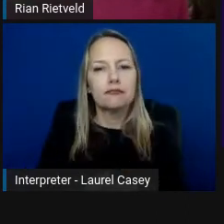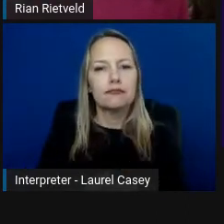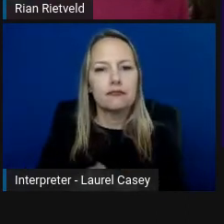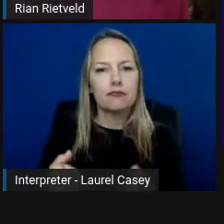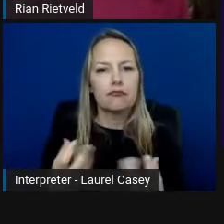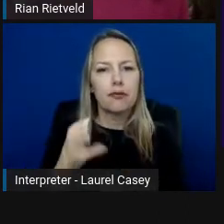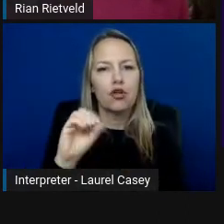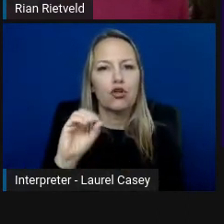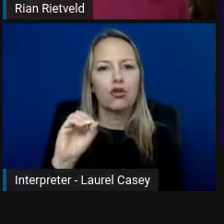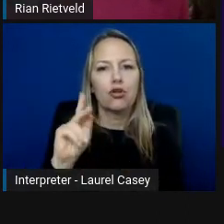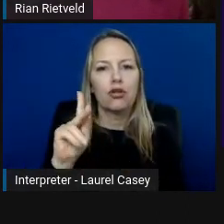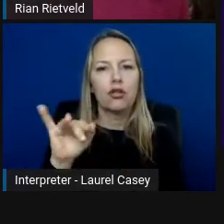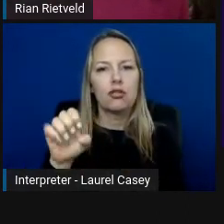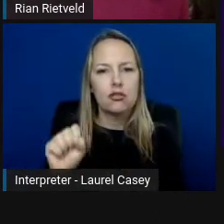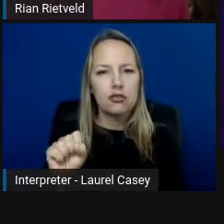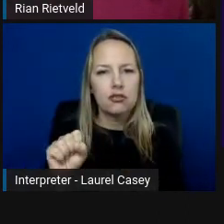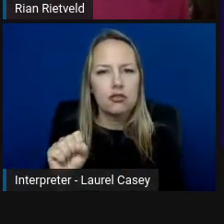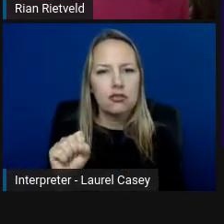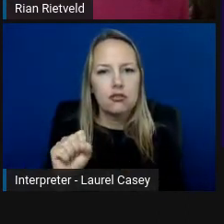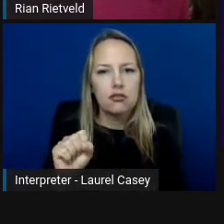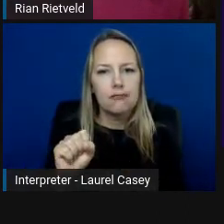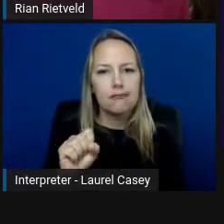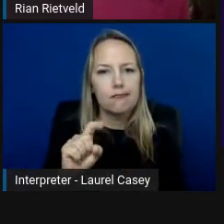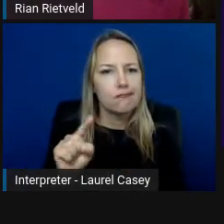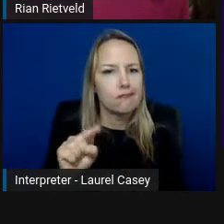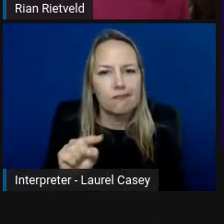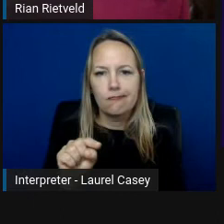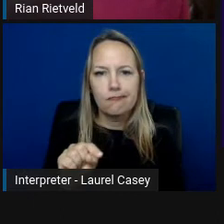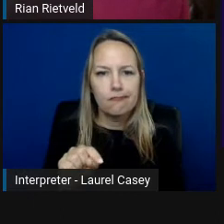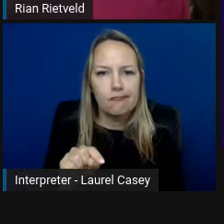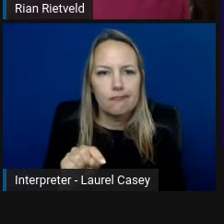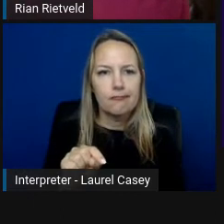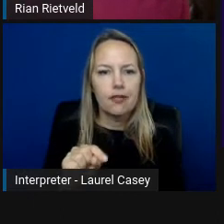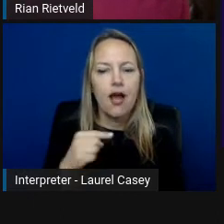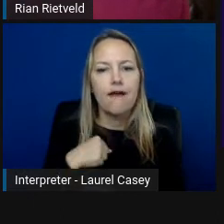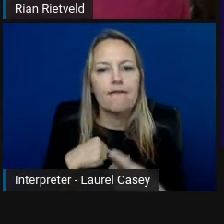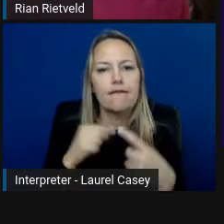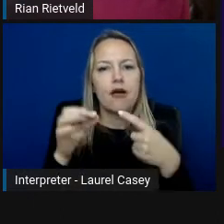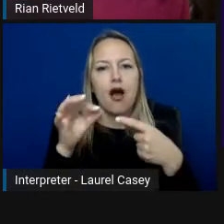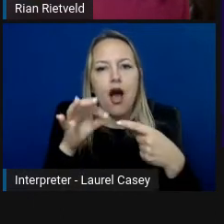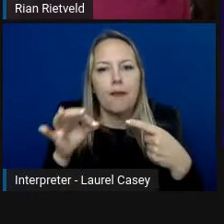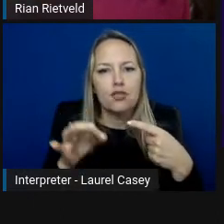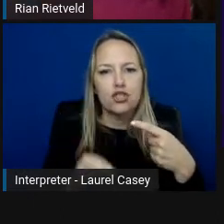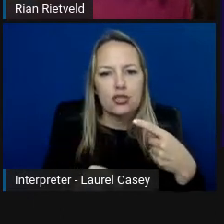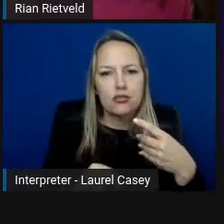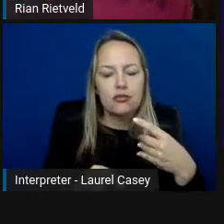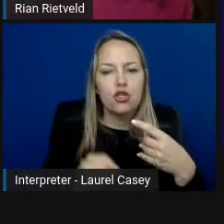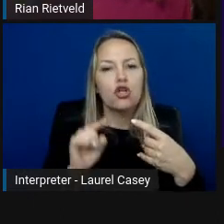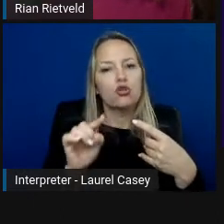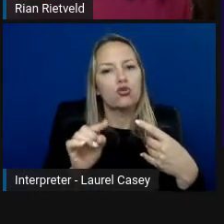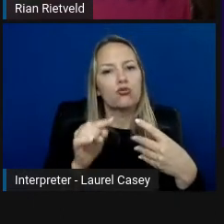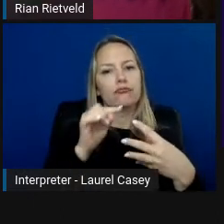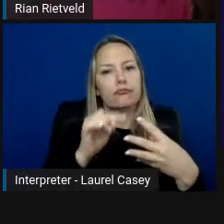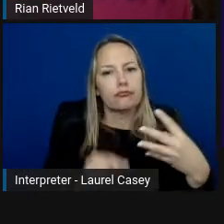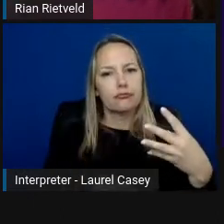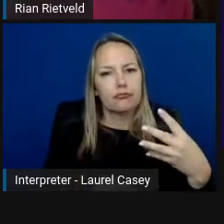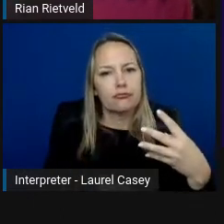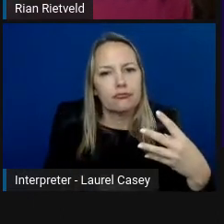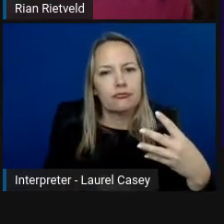and there is an option select with an option and you can select a number.